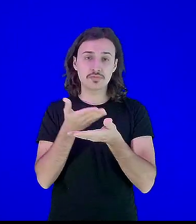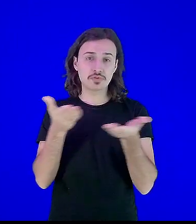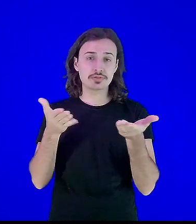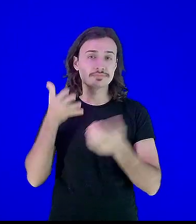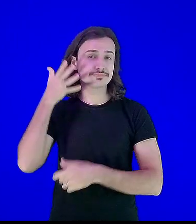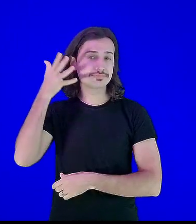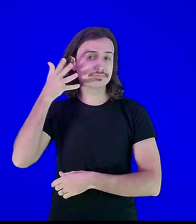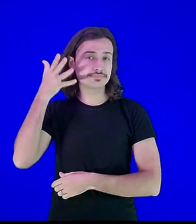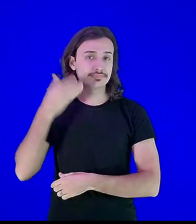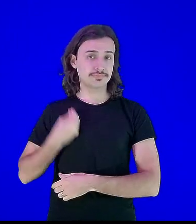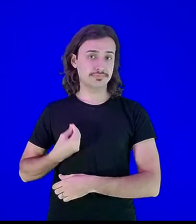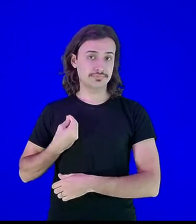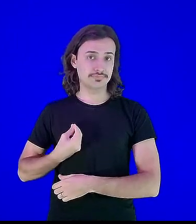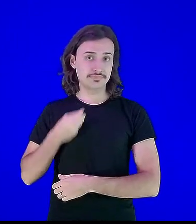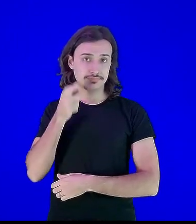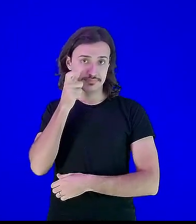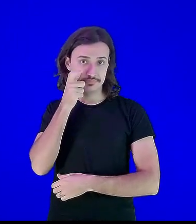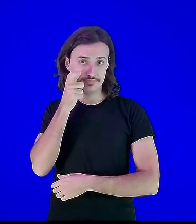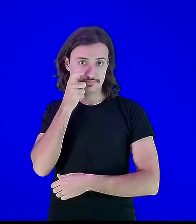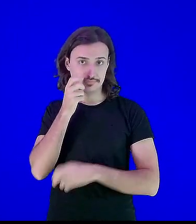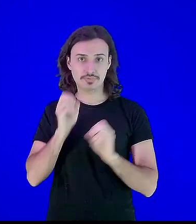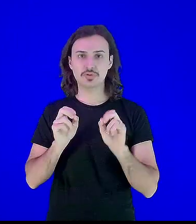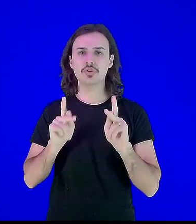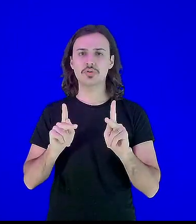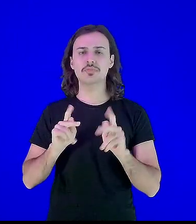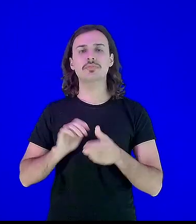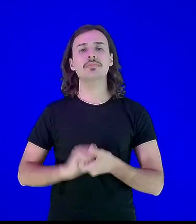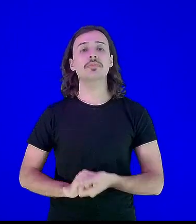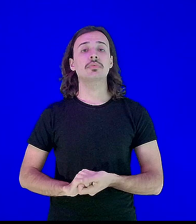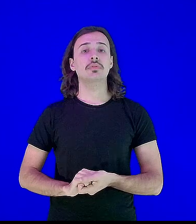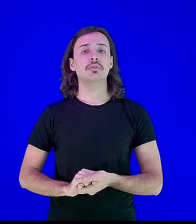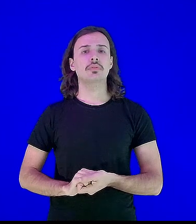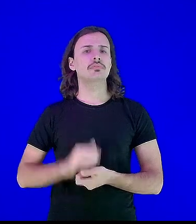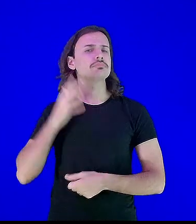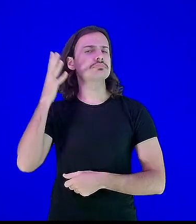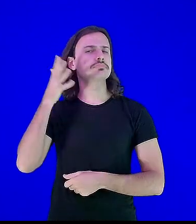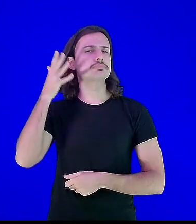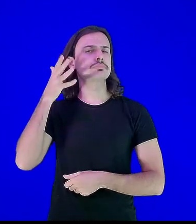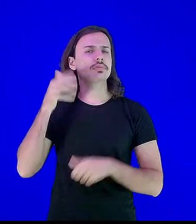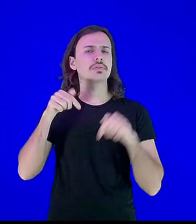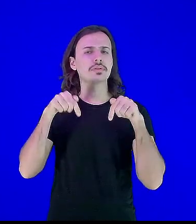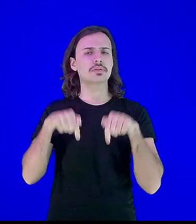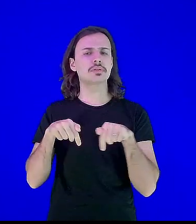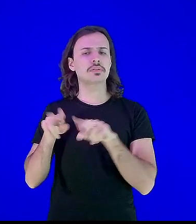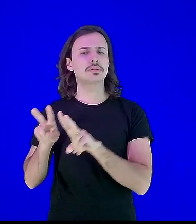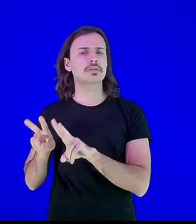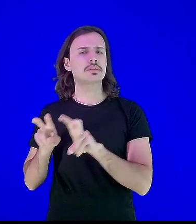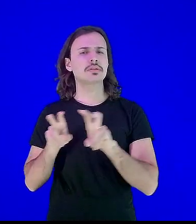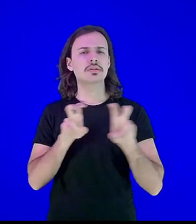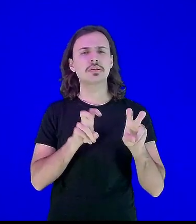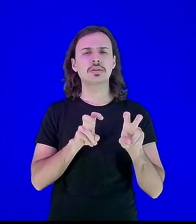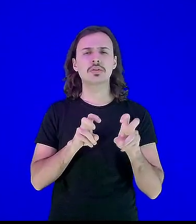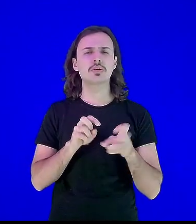so, what will be the topics I will cover in this presentation? I have five topics First one,